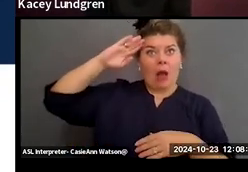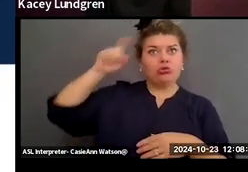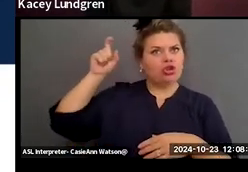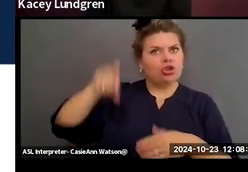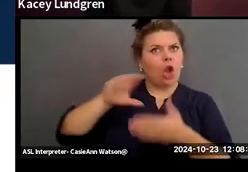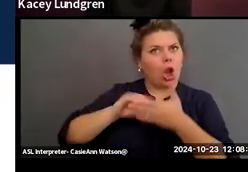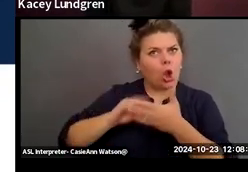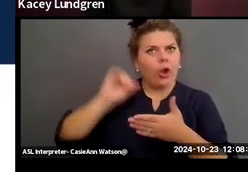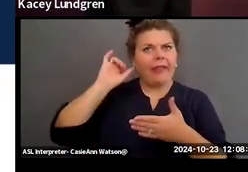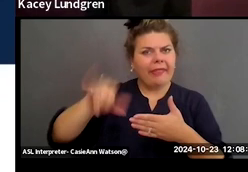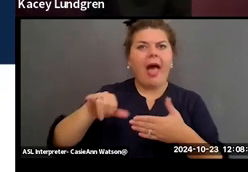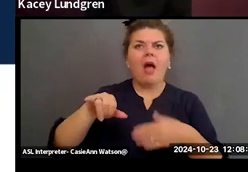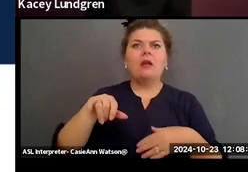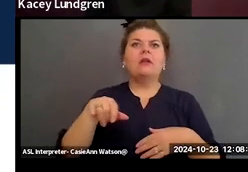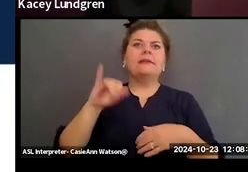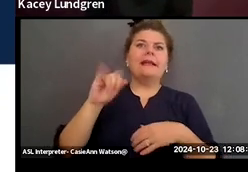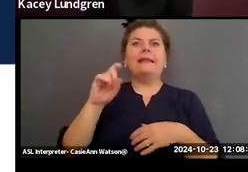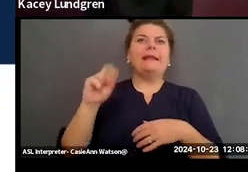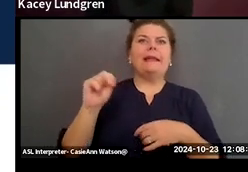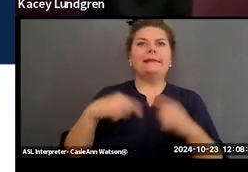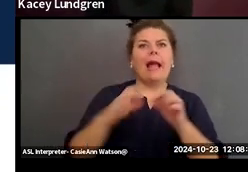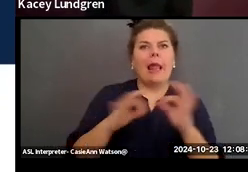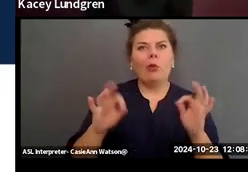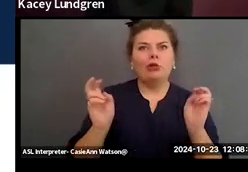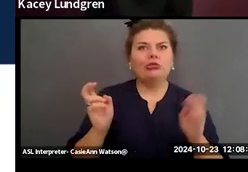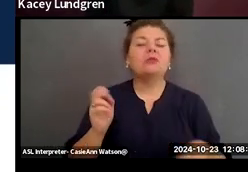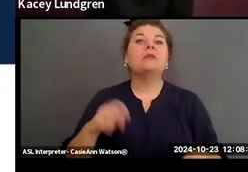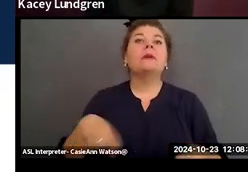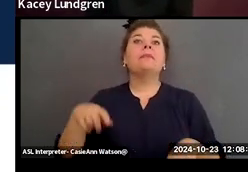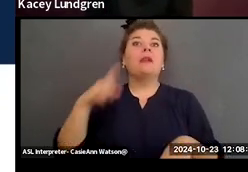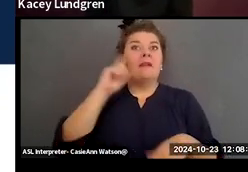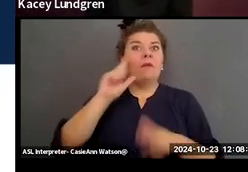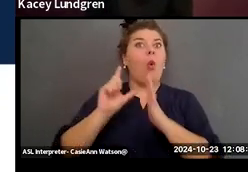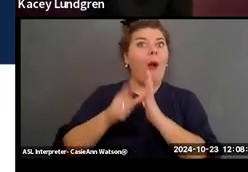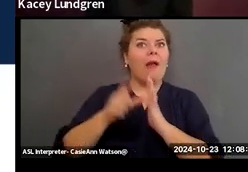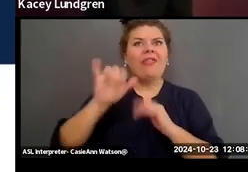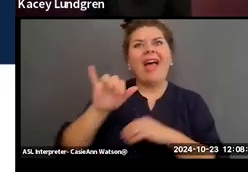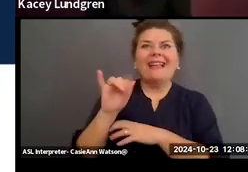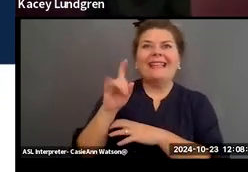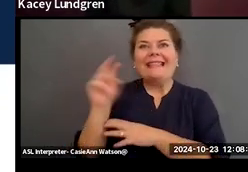"Indian Sign Language" as he called it. For a while, these Indian Sign Language instructionals